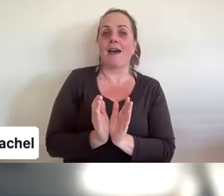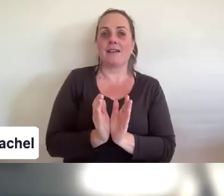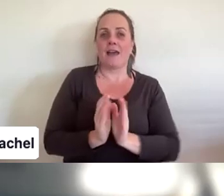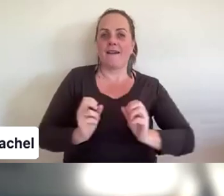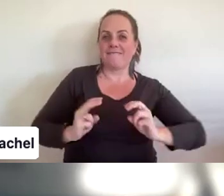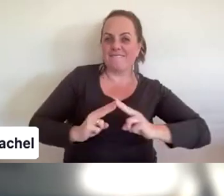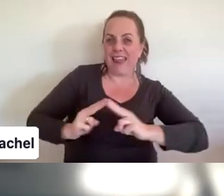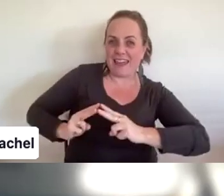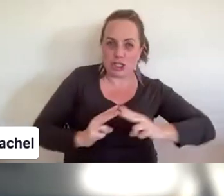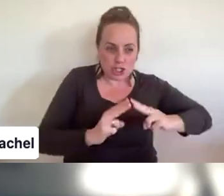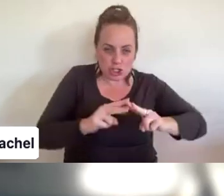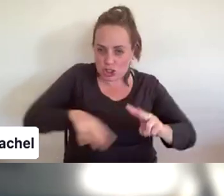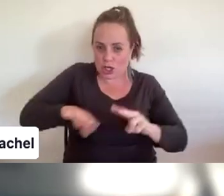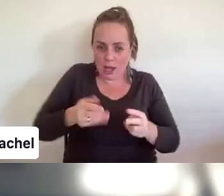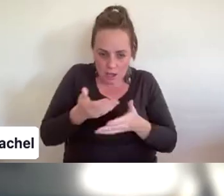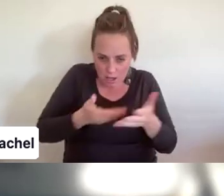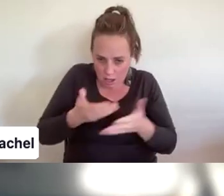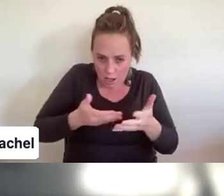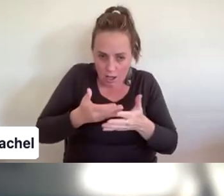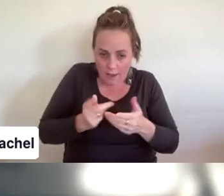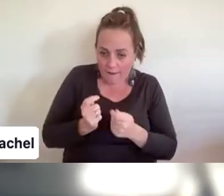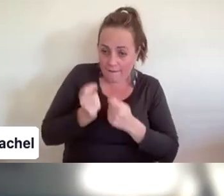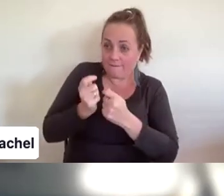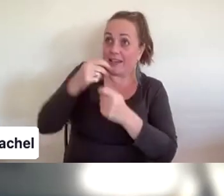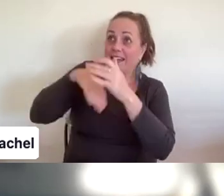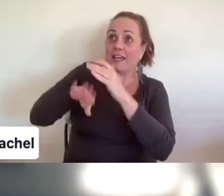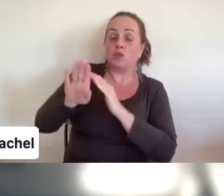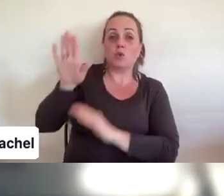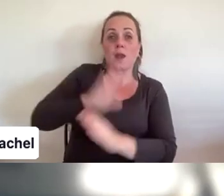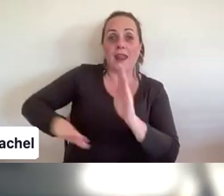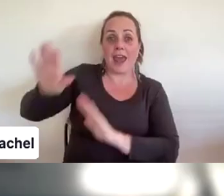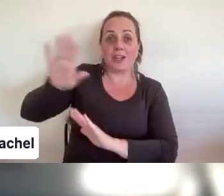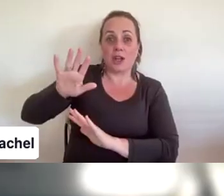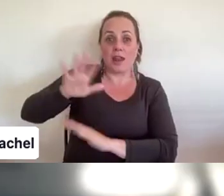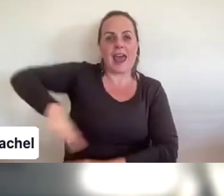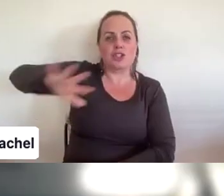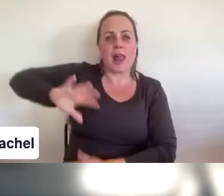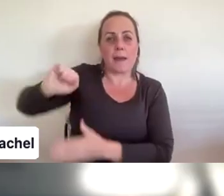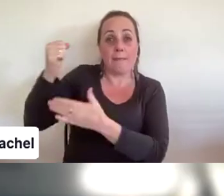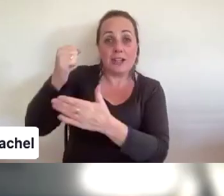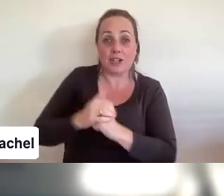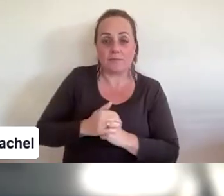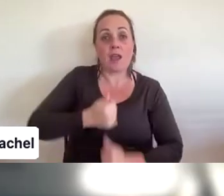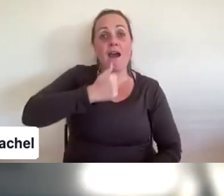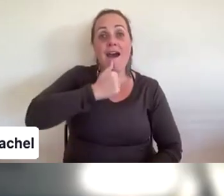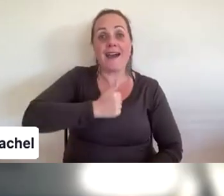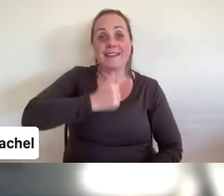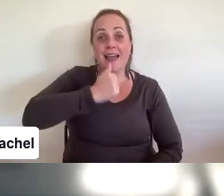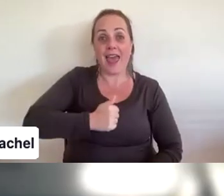dialogues feed up to the national budget. In Iceland, they rewrote their constitution using